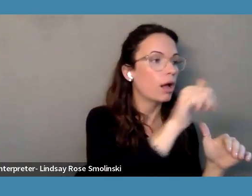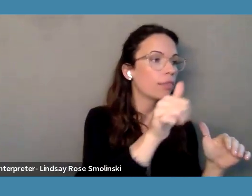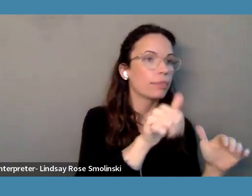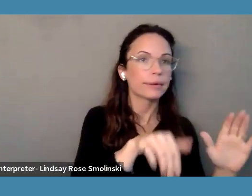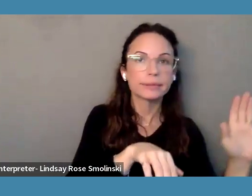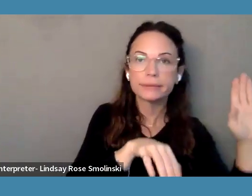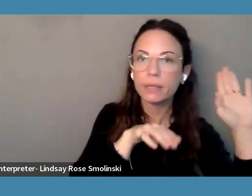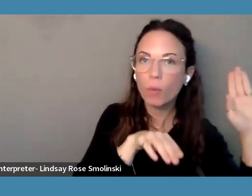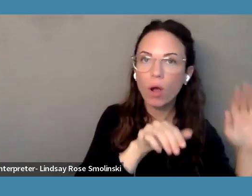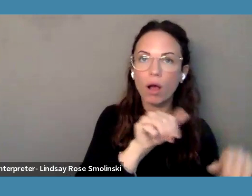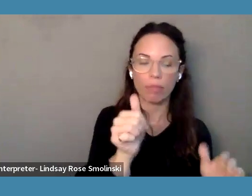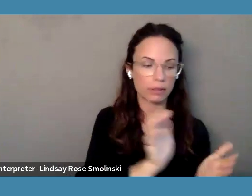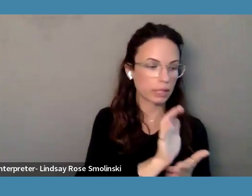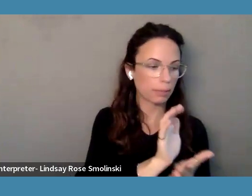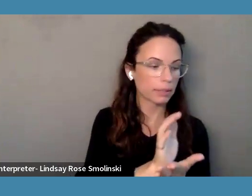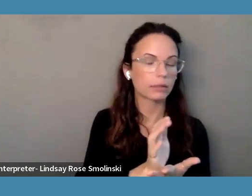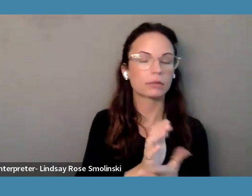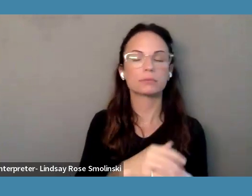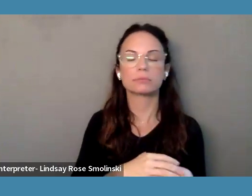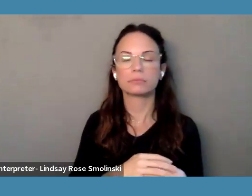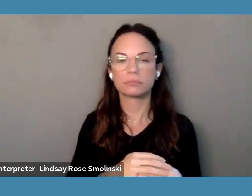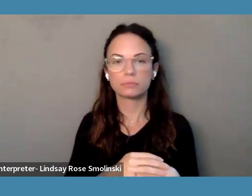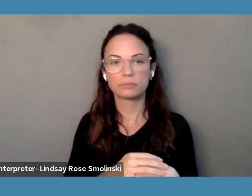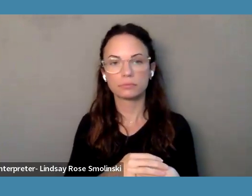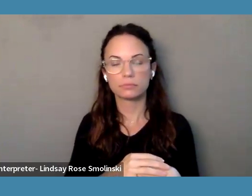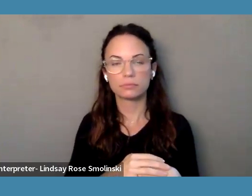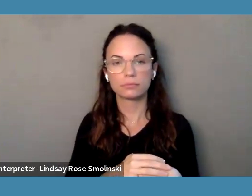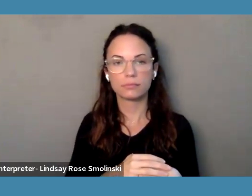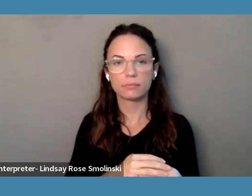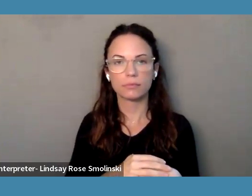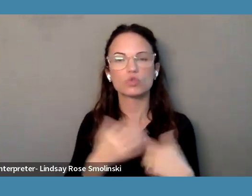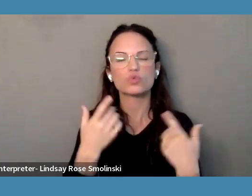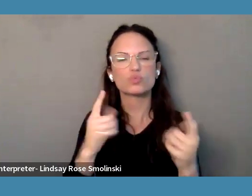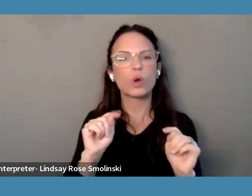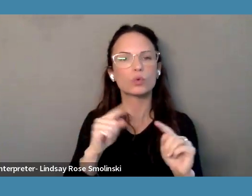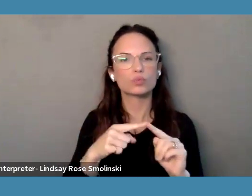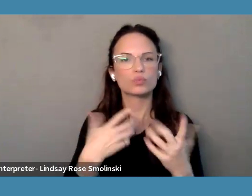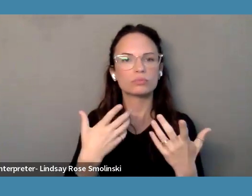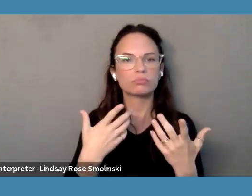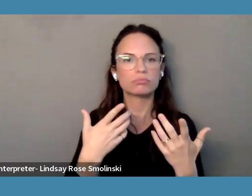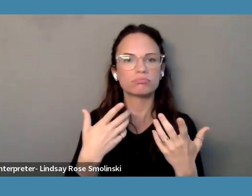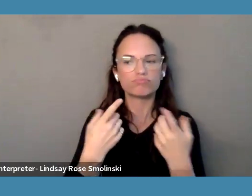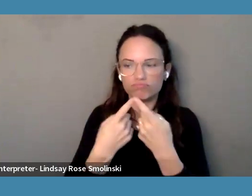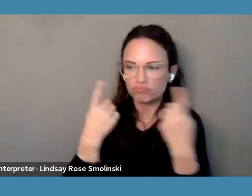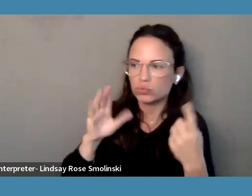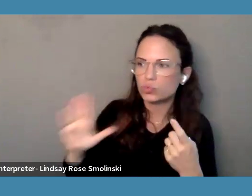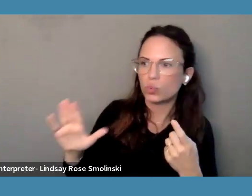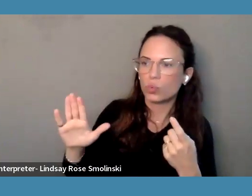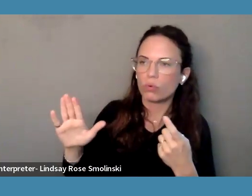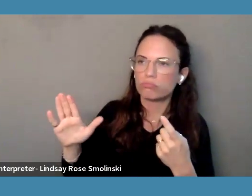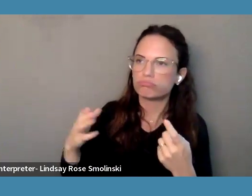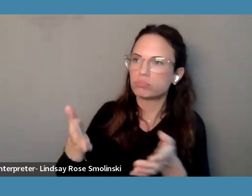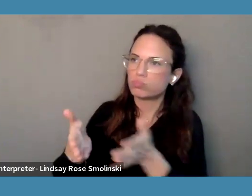to counteract what the arguments are that the agency or the managed care plan may bring.